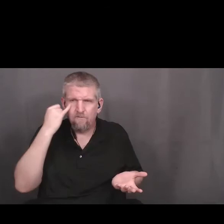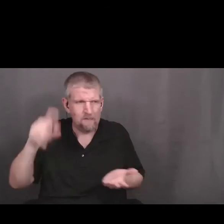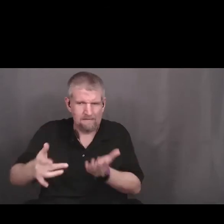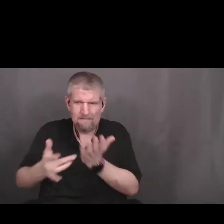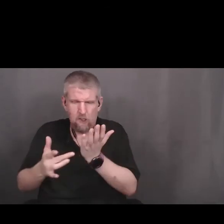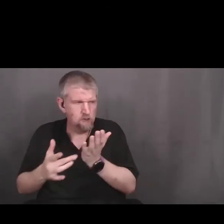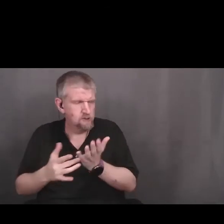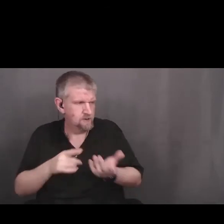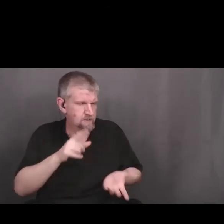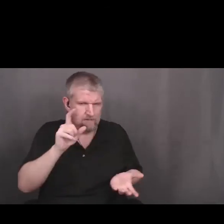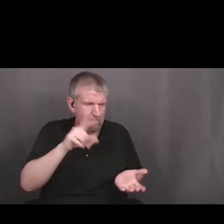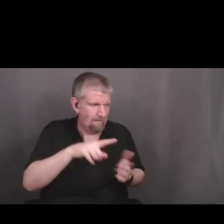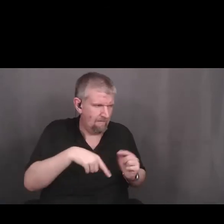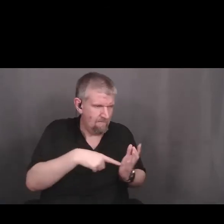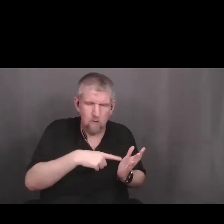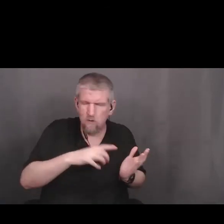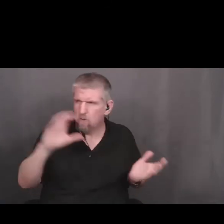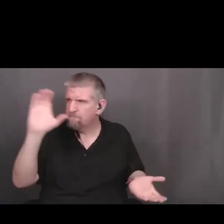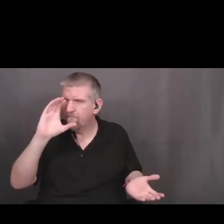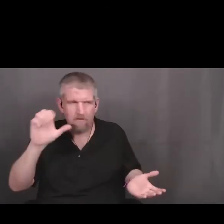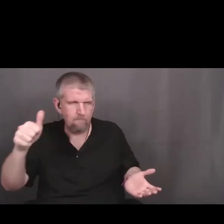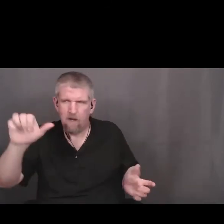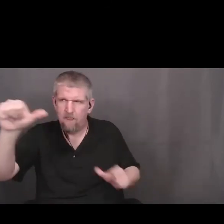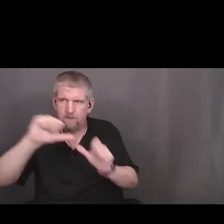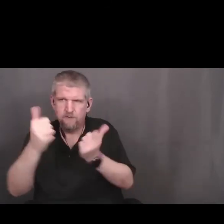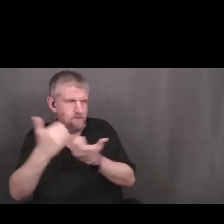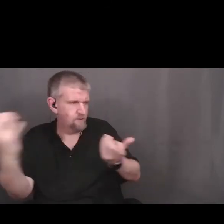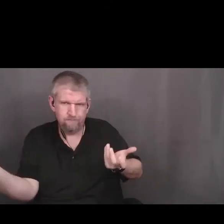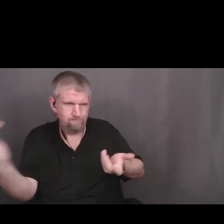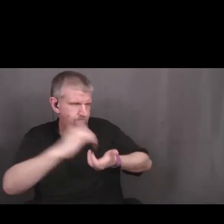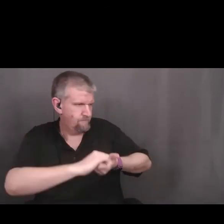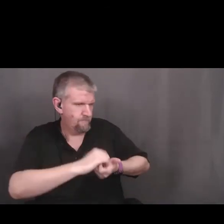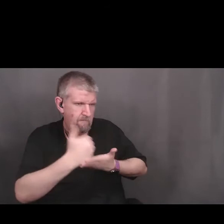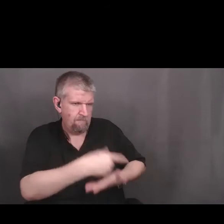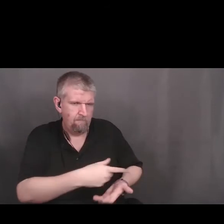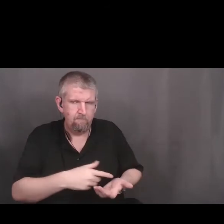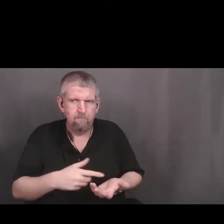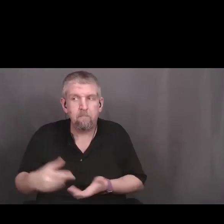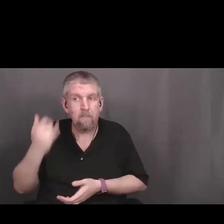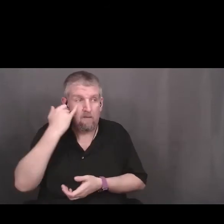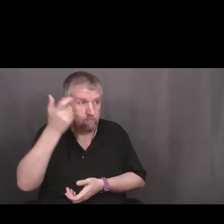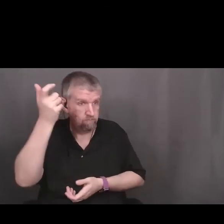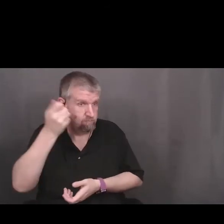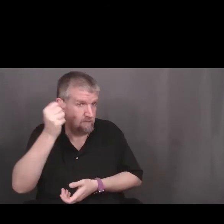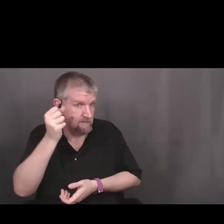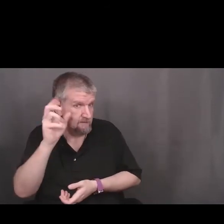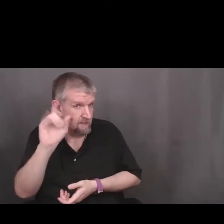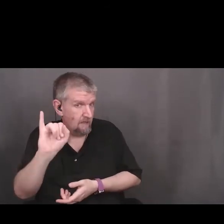So for example, one of the things that you can do as somebody who receiving a social security disability benefit